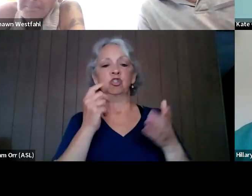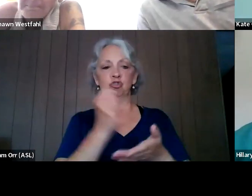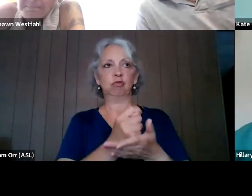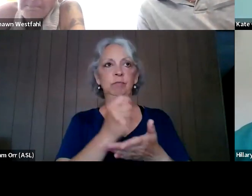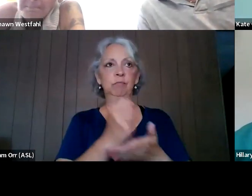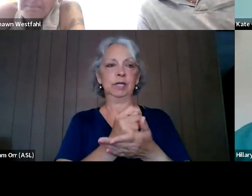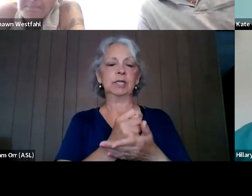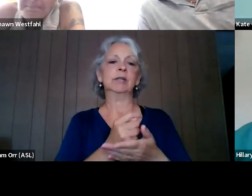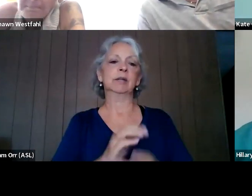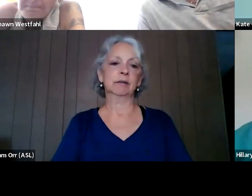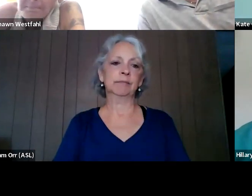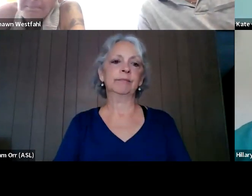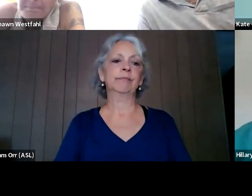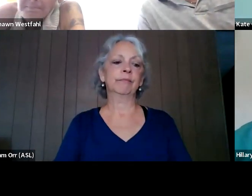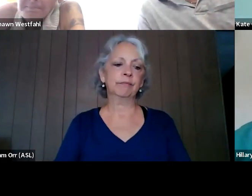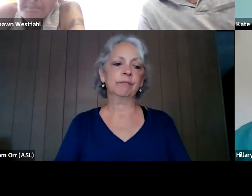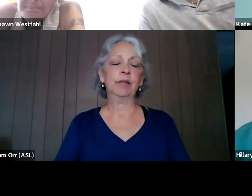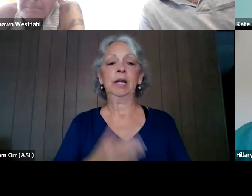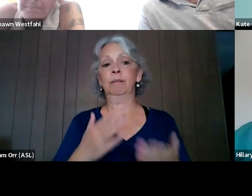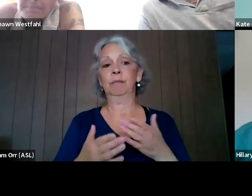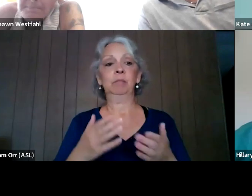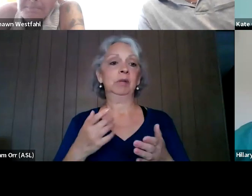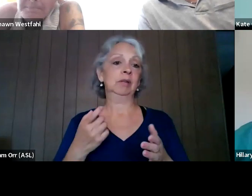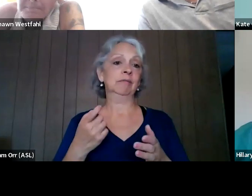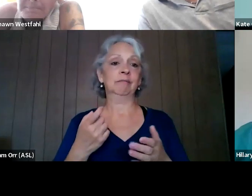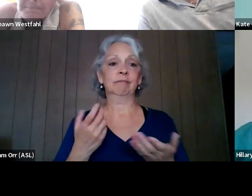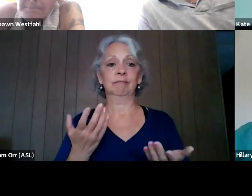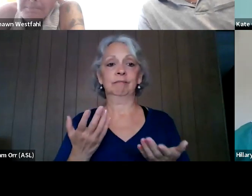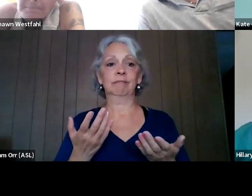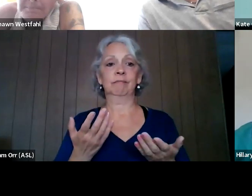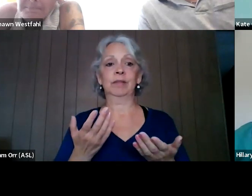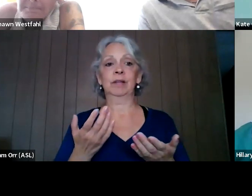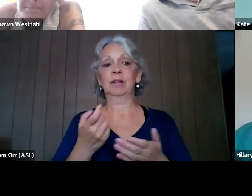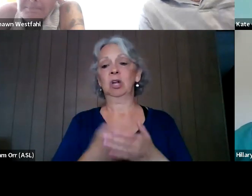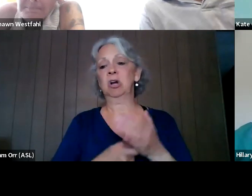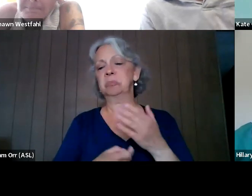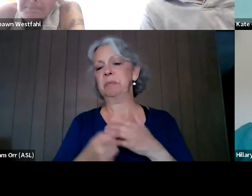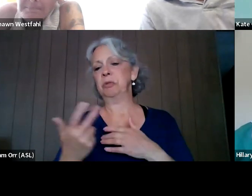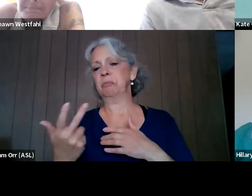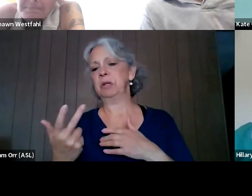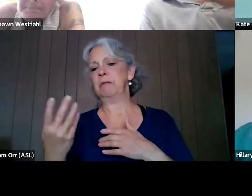and it needs to be treated. It may cost three or $4 to treat that wound initially,